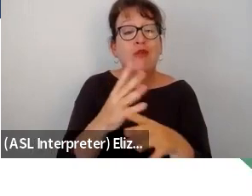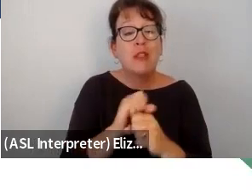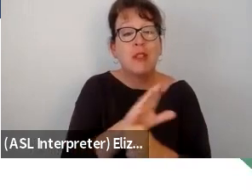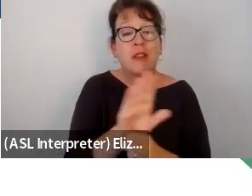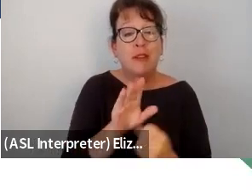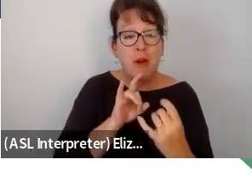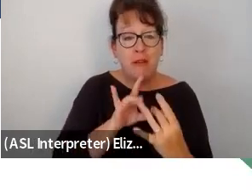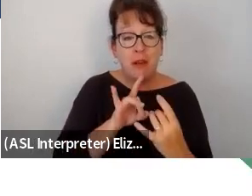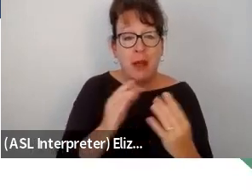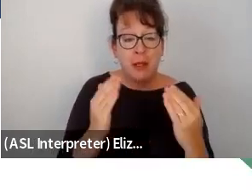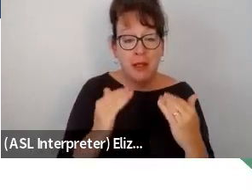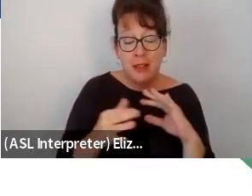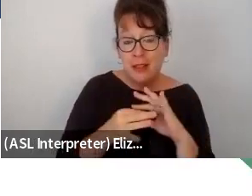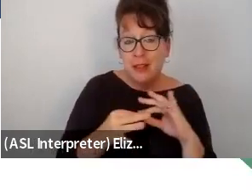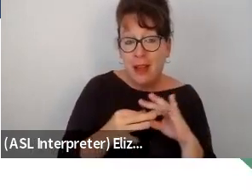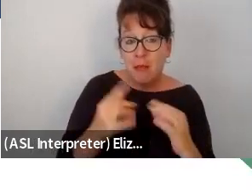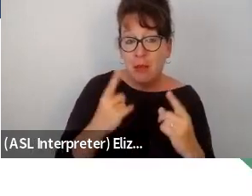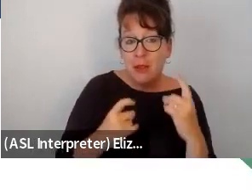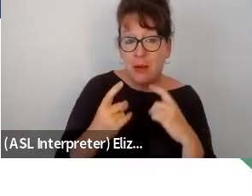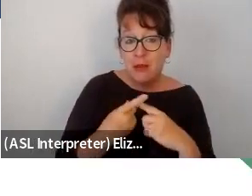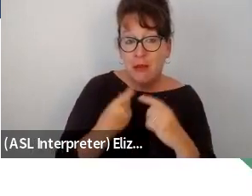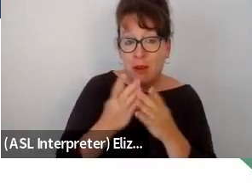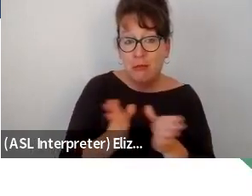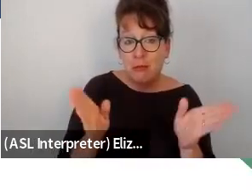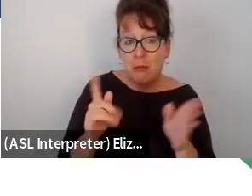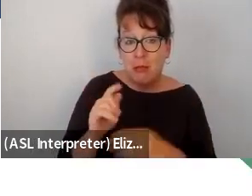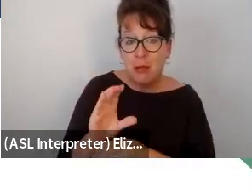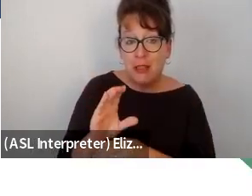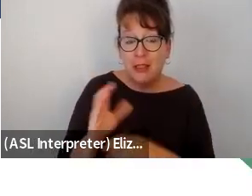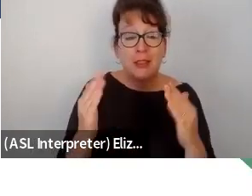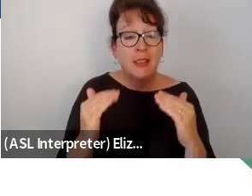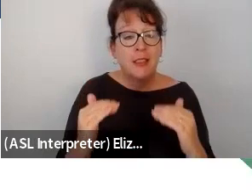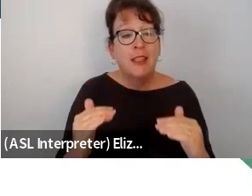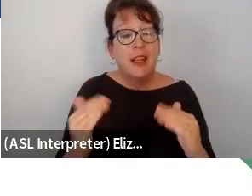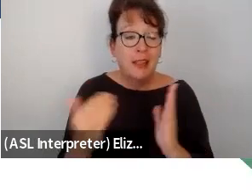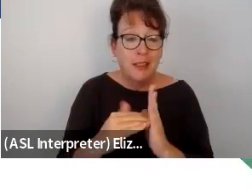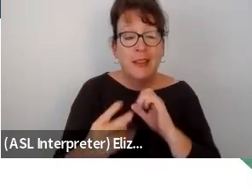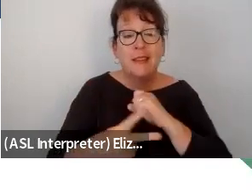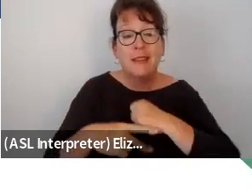Jennifer has said on this historic opportunity we have, particularly also in the context of our